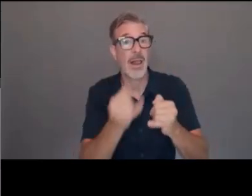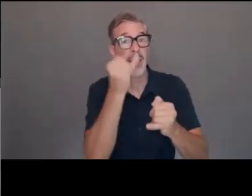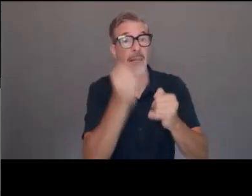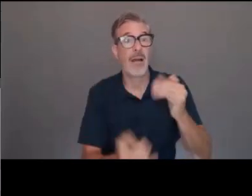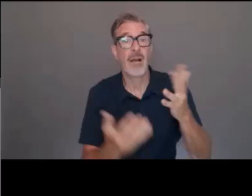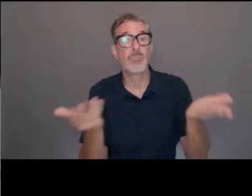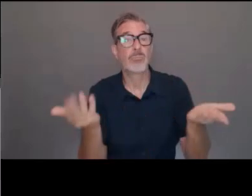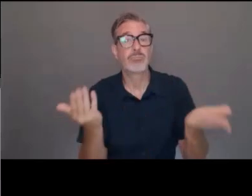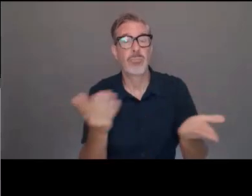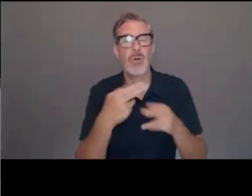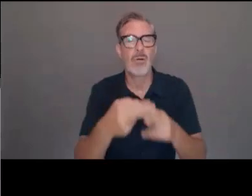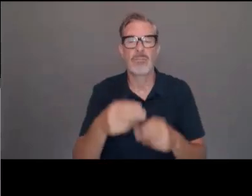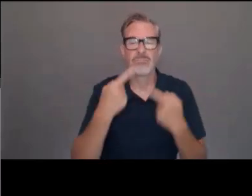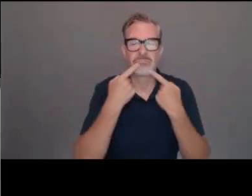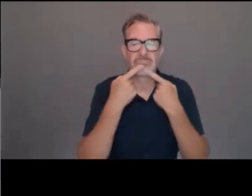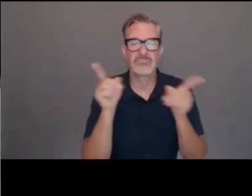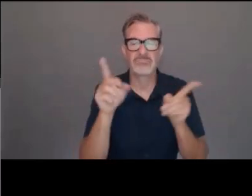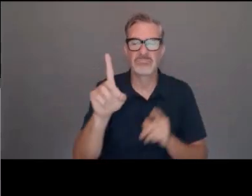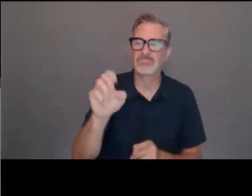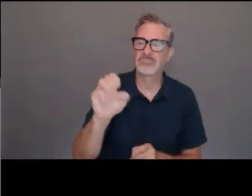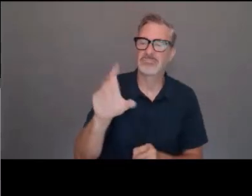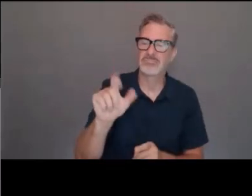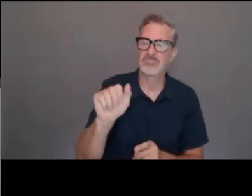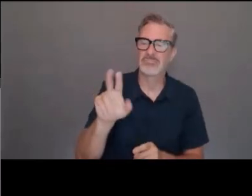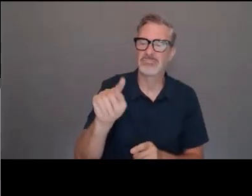So, applicants complete the Application Form.